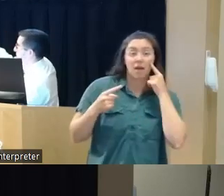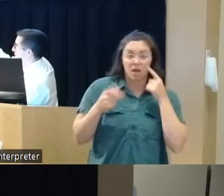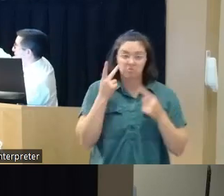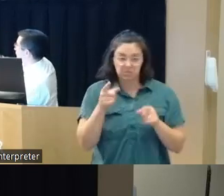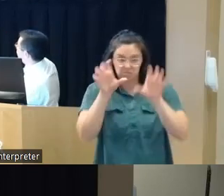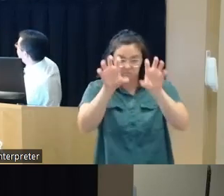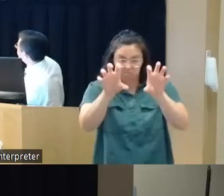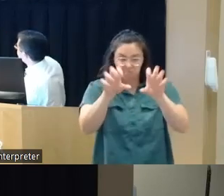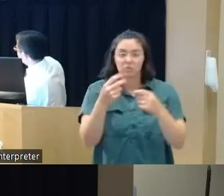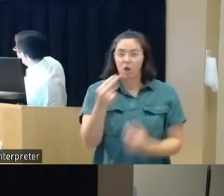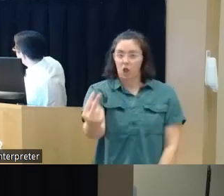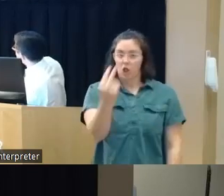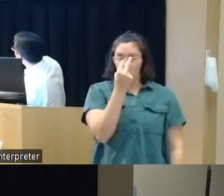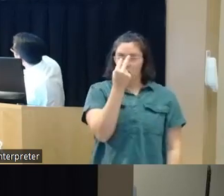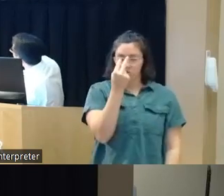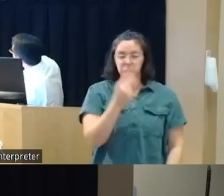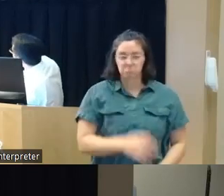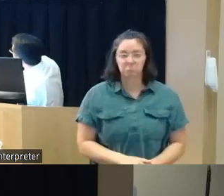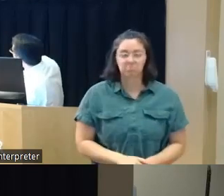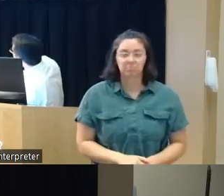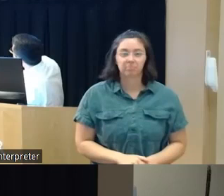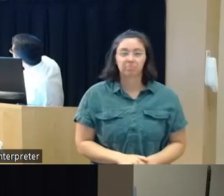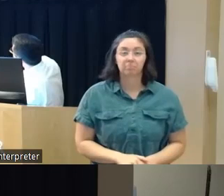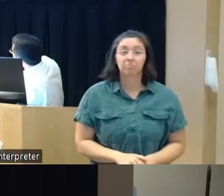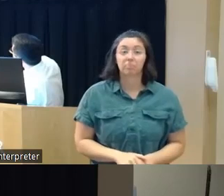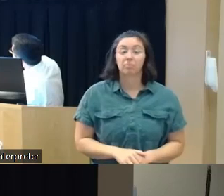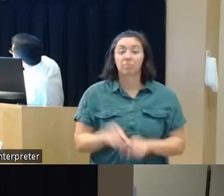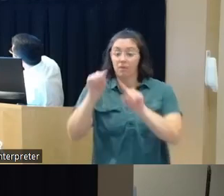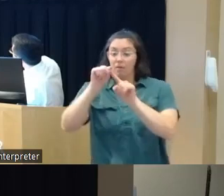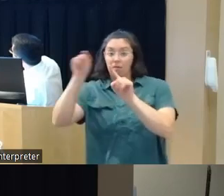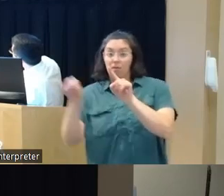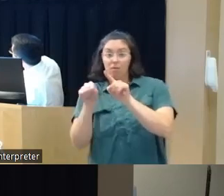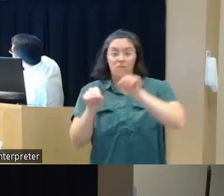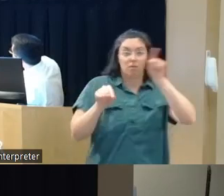like somebody's looking at you right and this is the outer nuclear layer where the photoreceptors